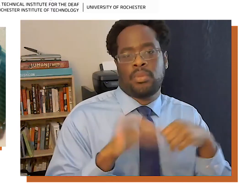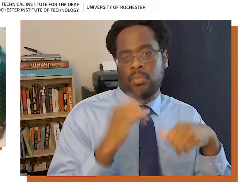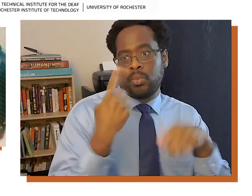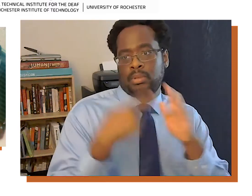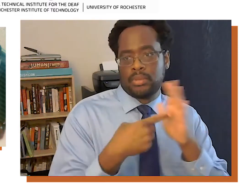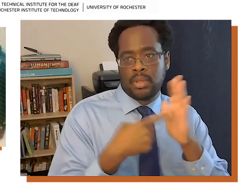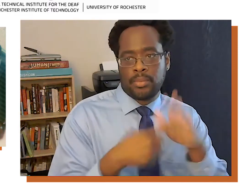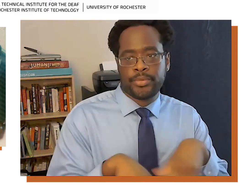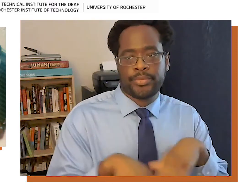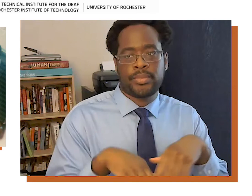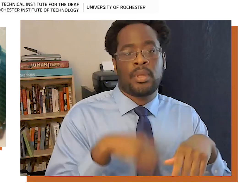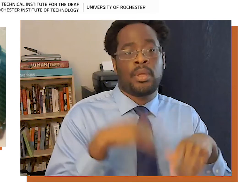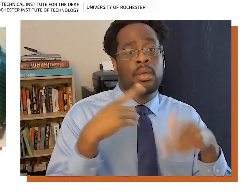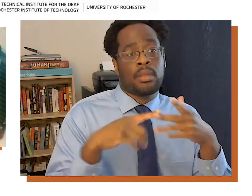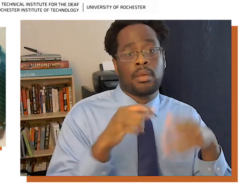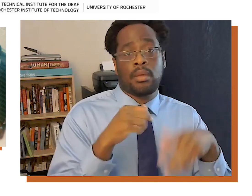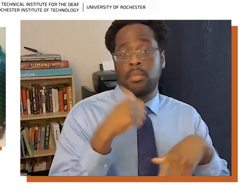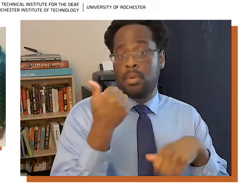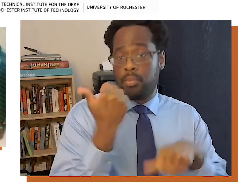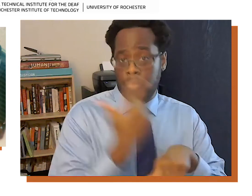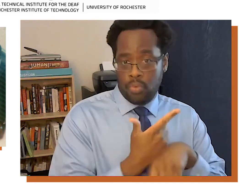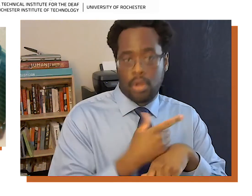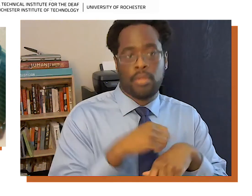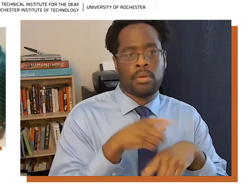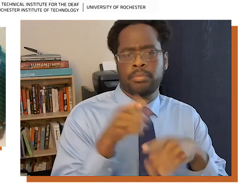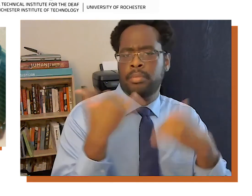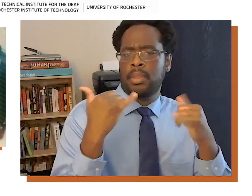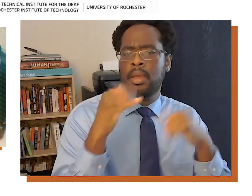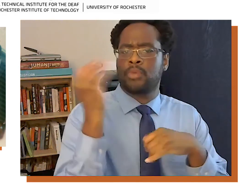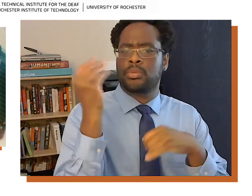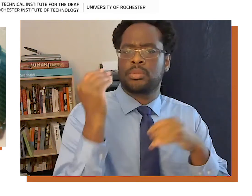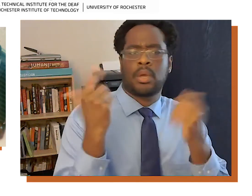That's just one example of one experience that they had.